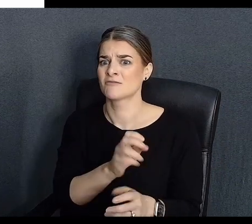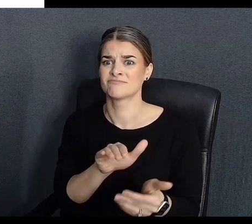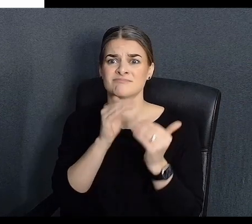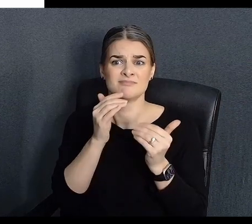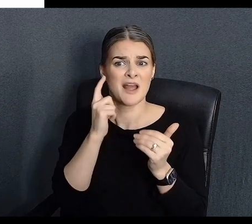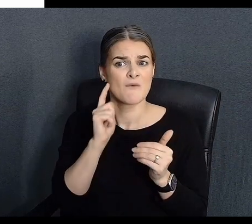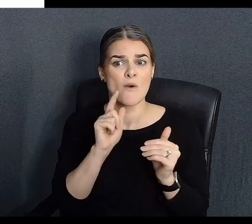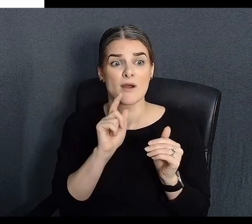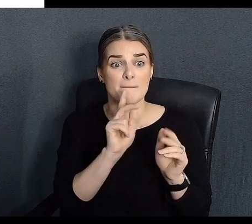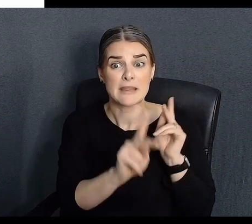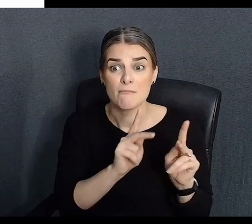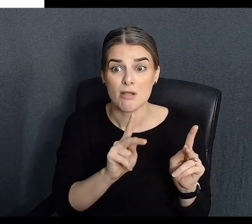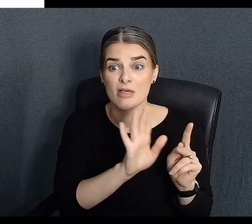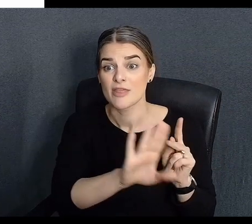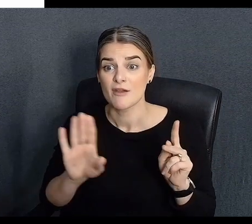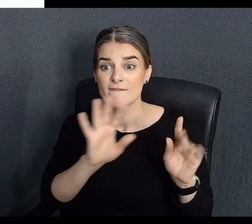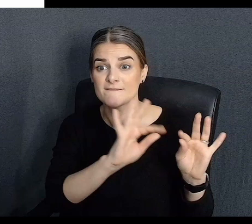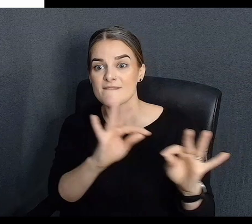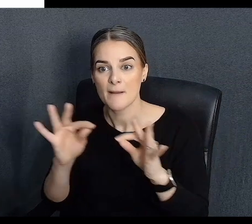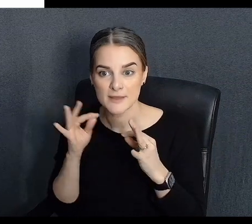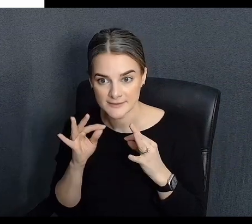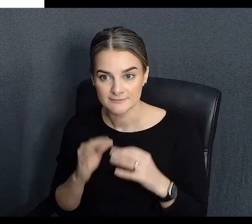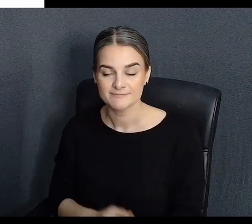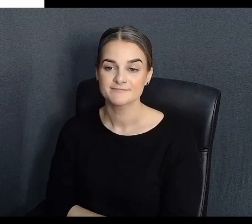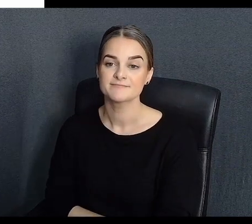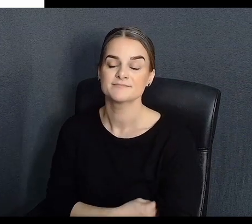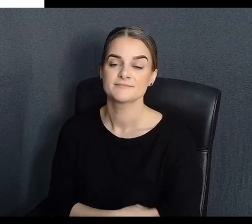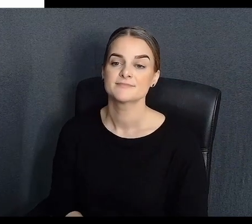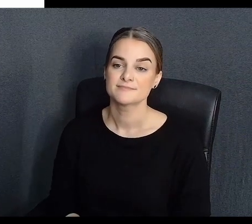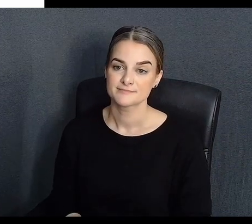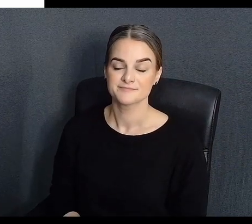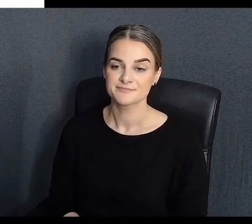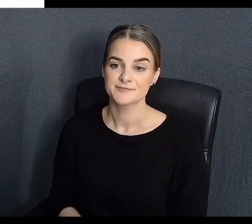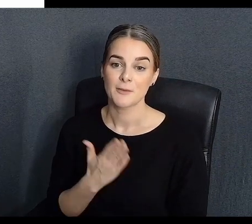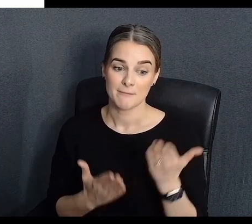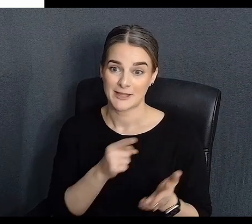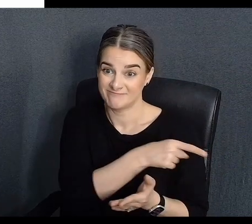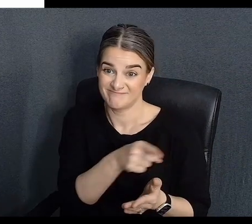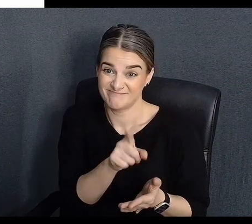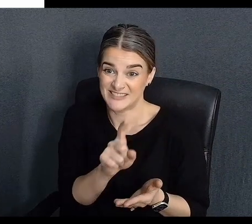So they might need to find another funding option to go along with their insurance